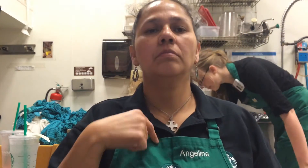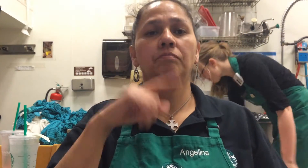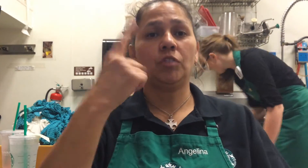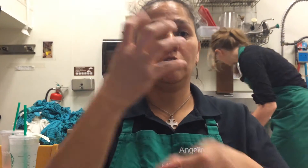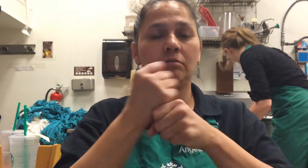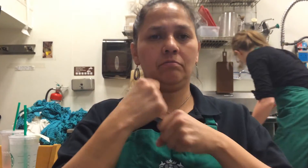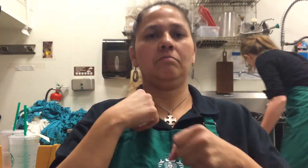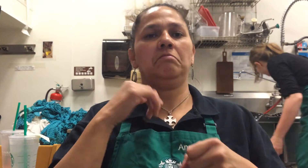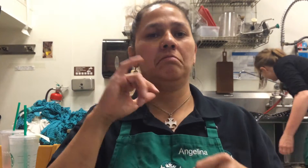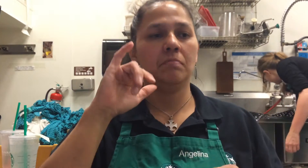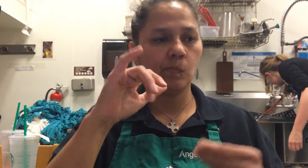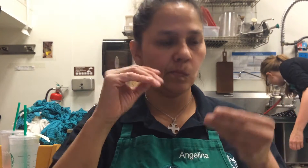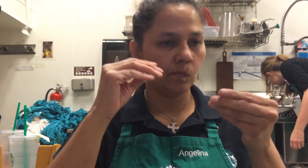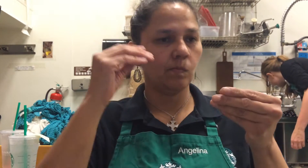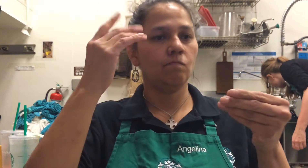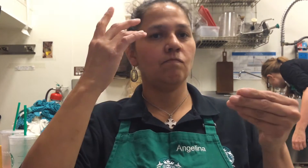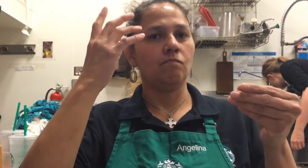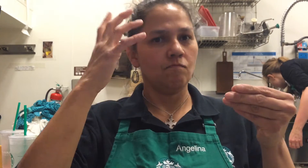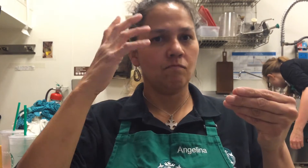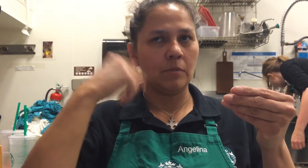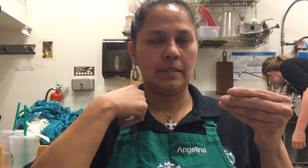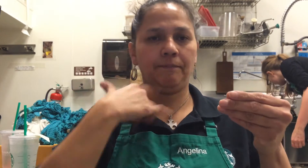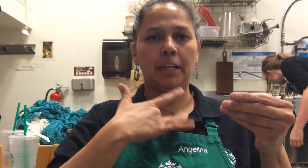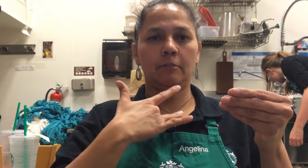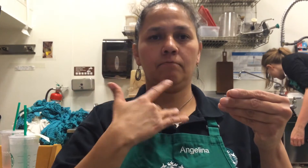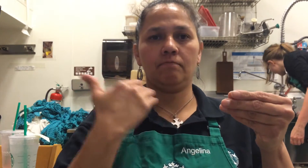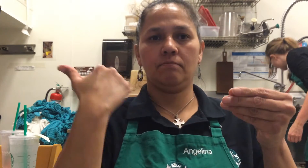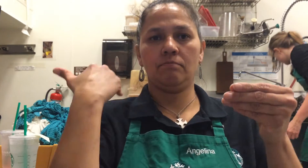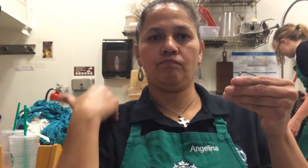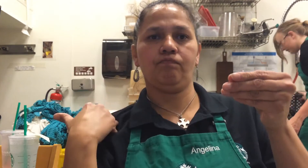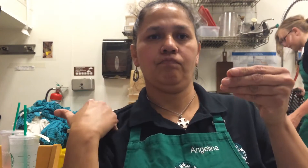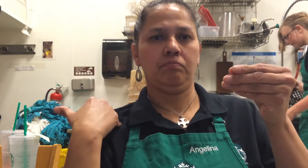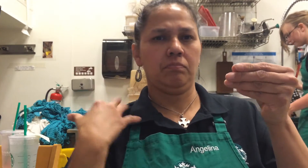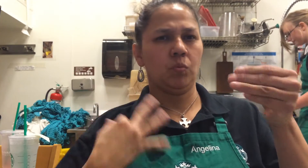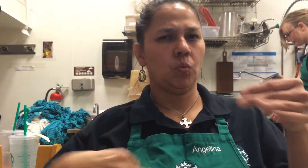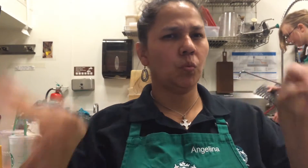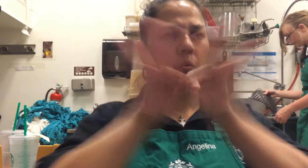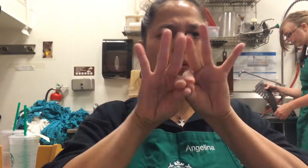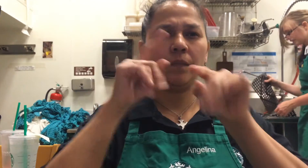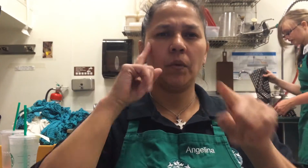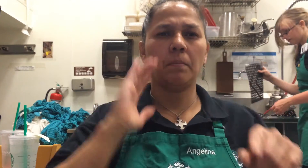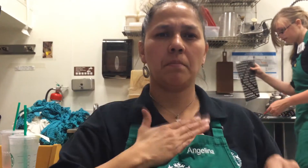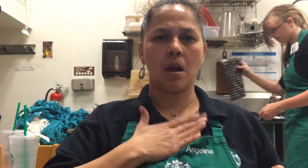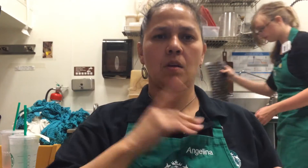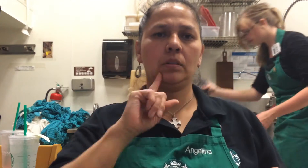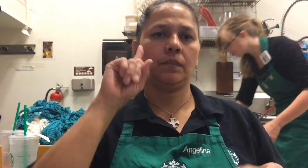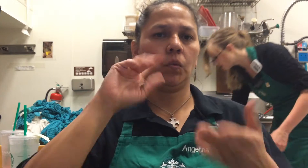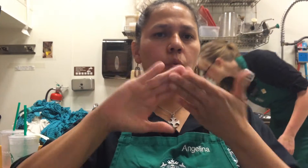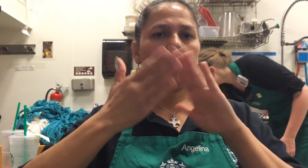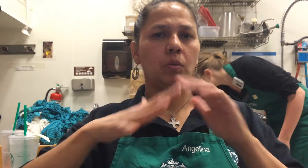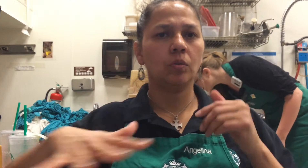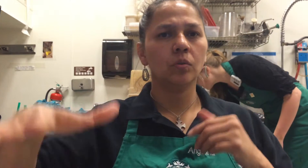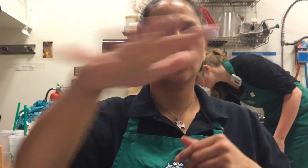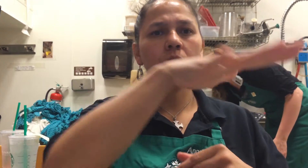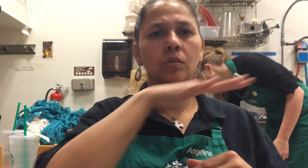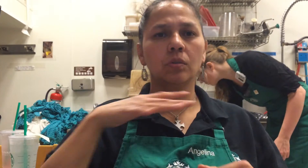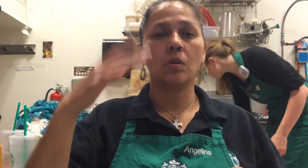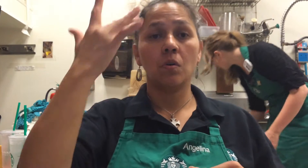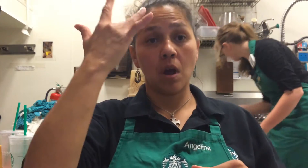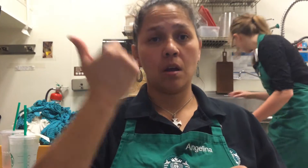When I first time got this, I took this seriously and felt responsible which crucial part for my Deaf community.